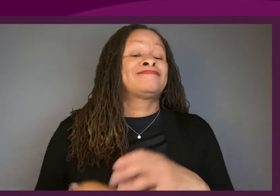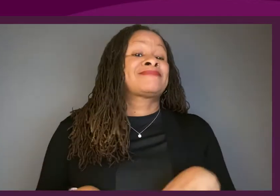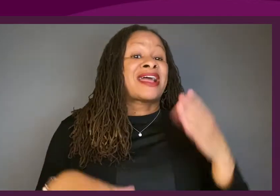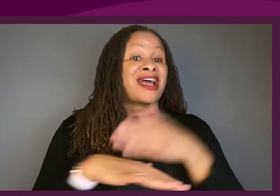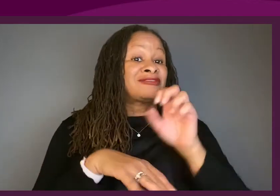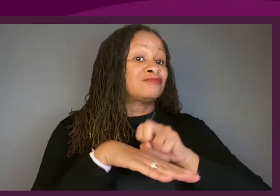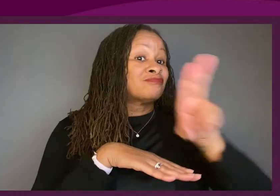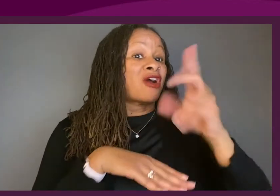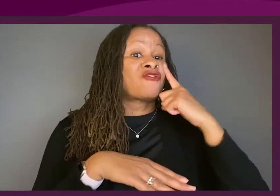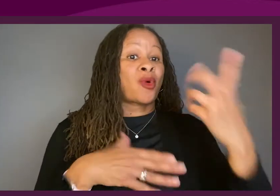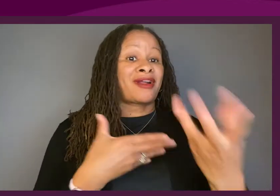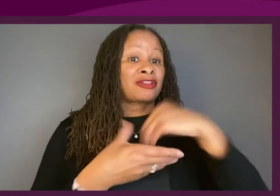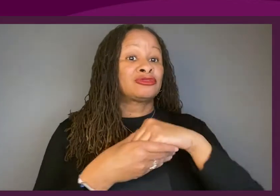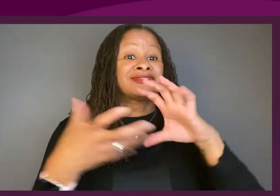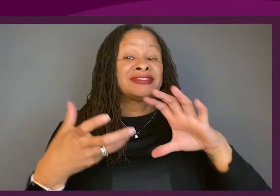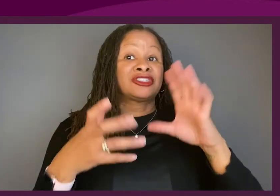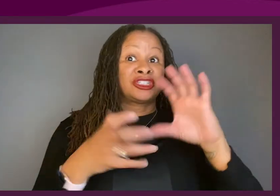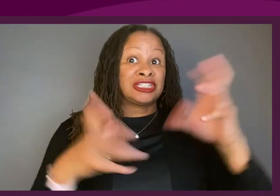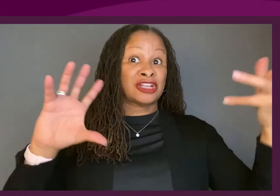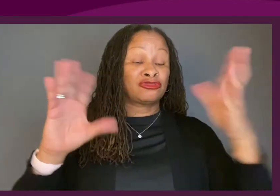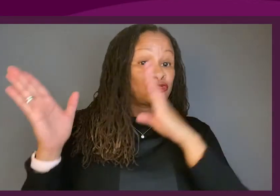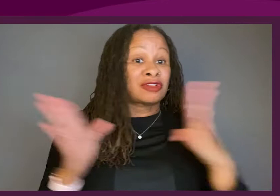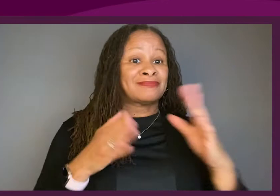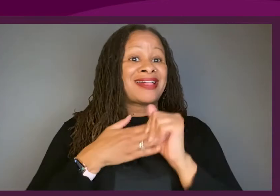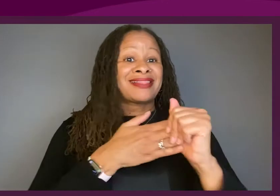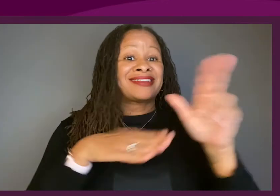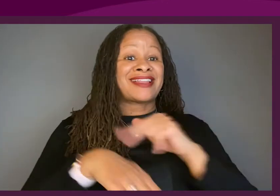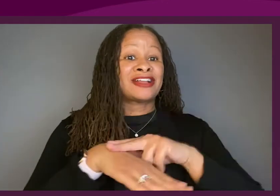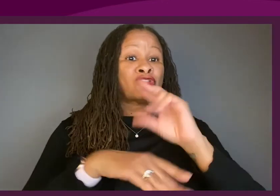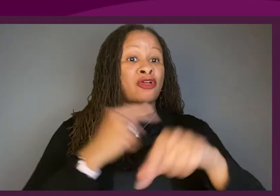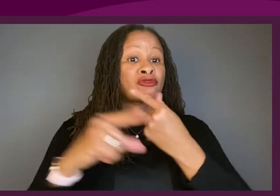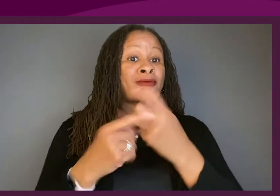Both at FEMA and after launching the Partnership for Inclusive Disaster Strategies, she led